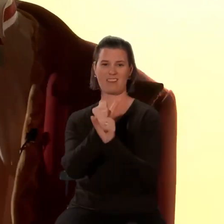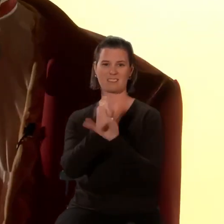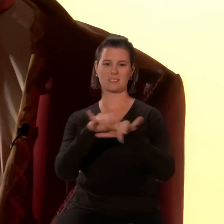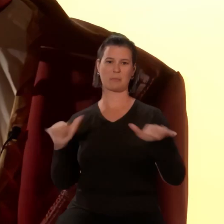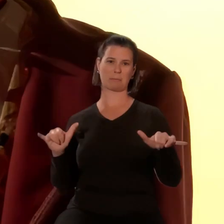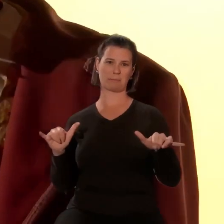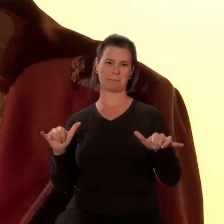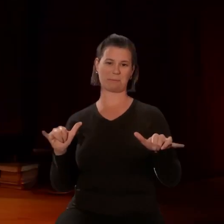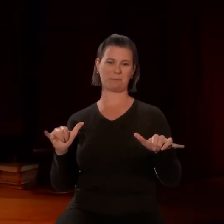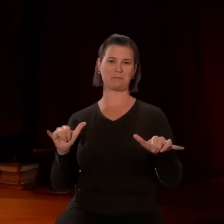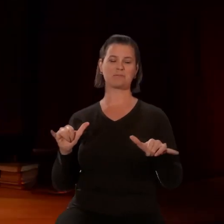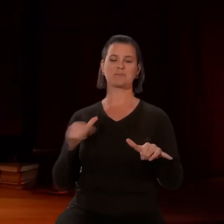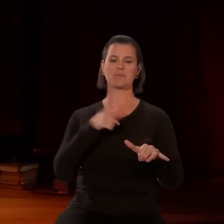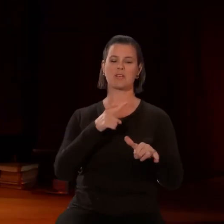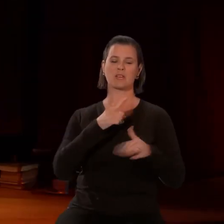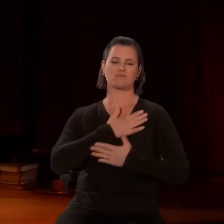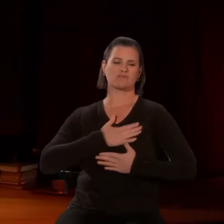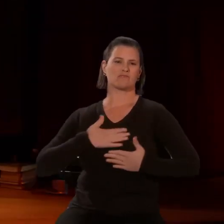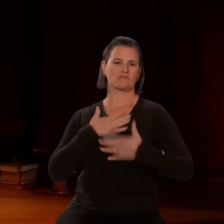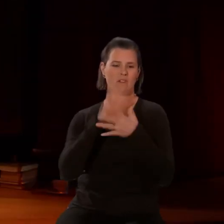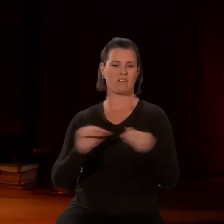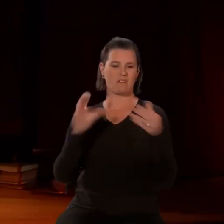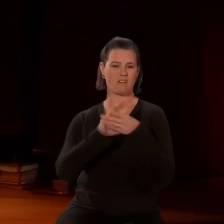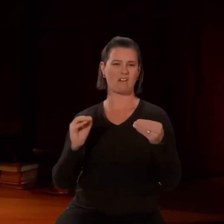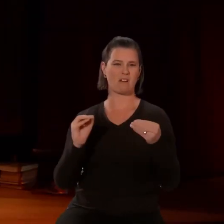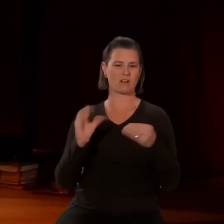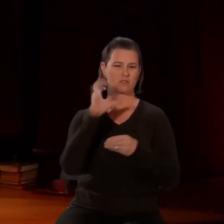and loved the tales of mysterious happenings around Sleepy Hollow.